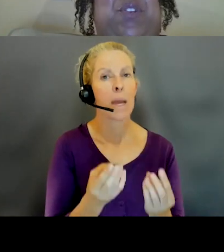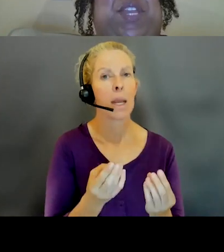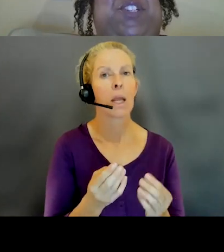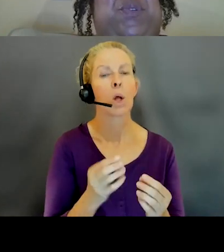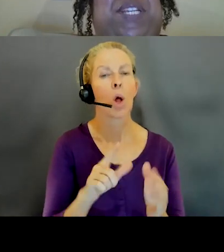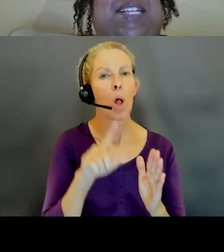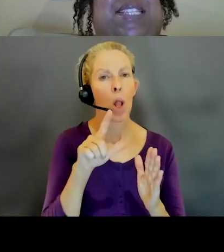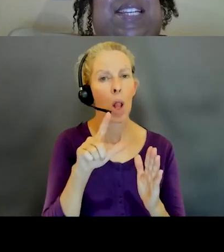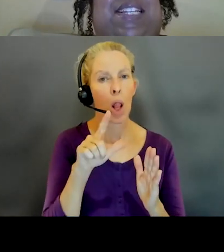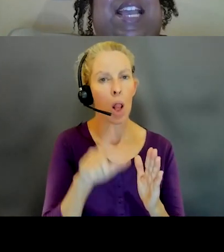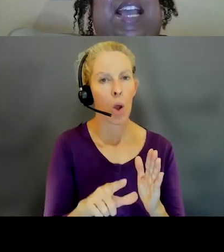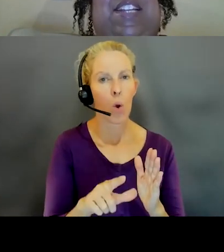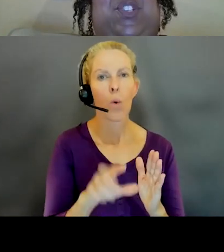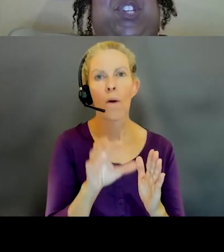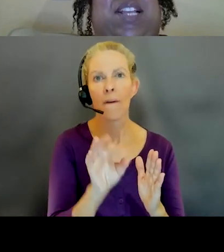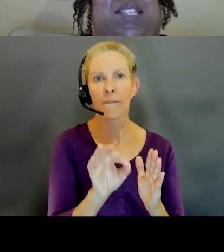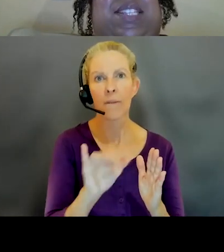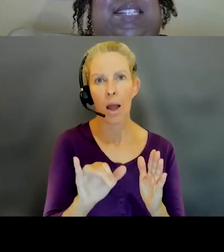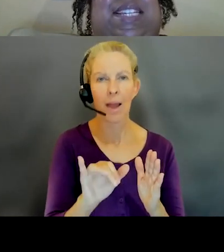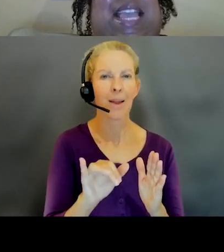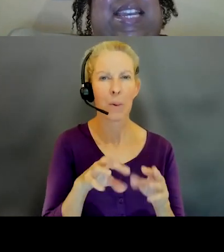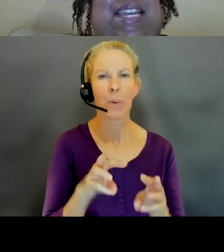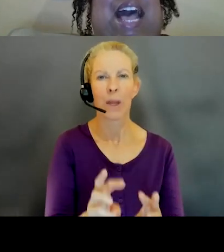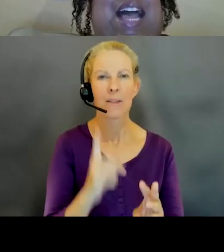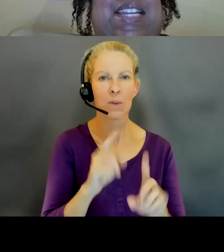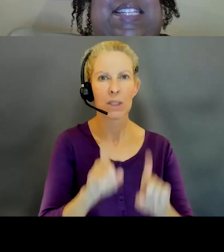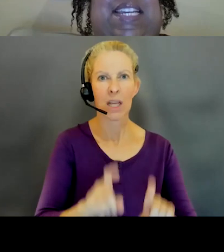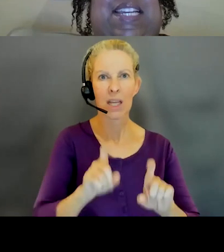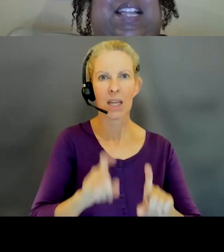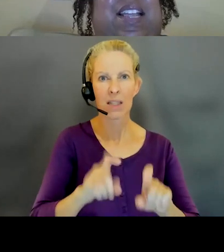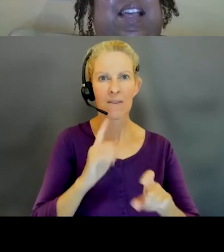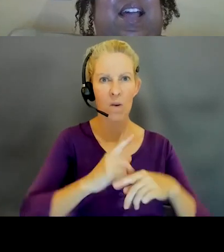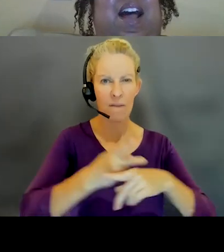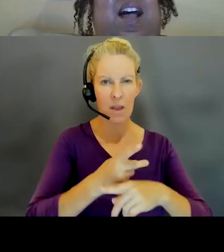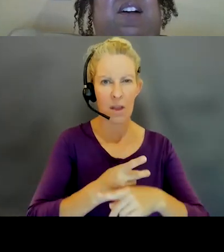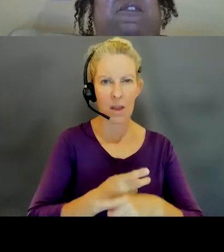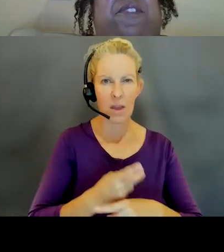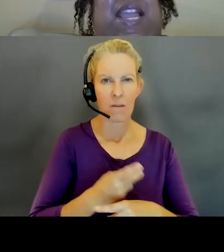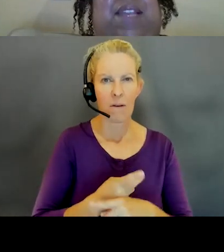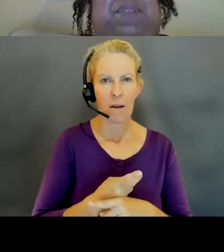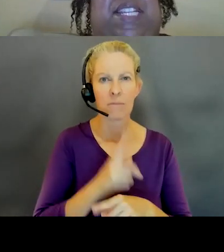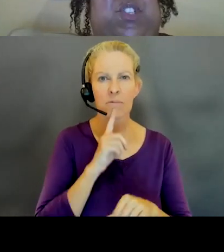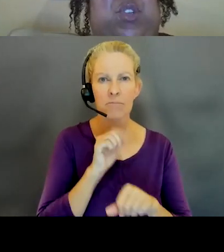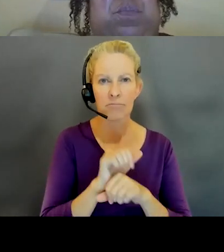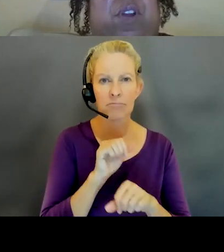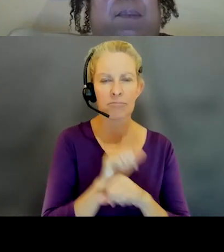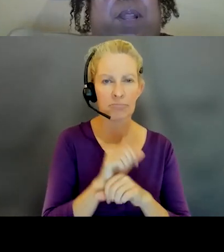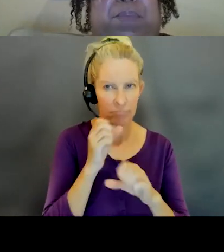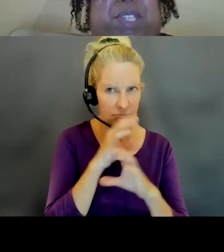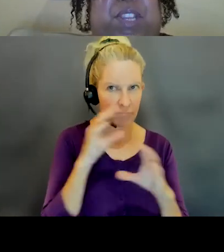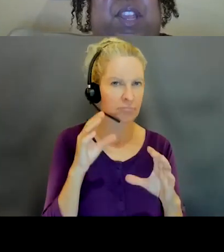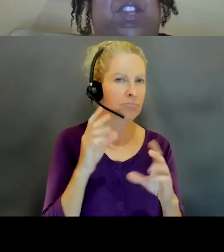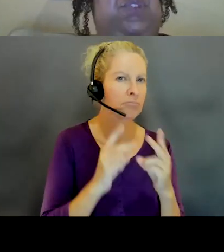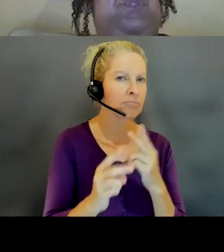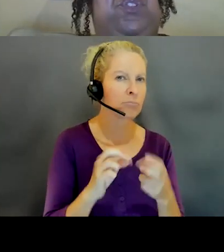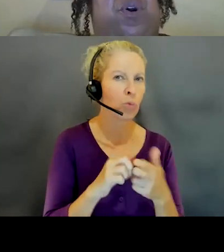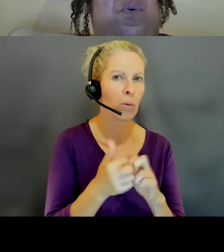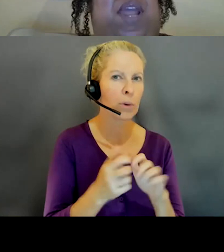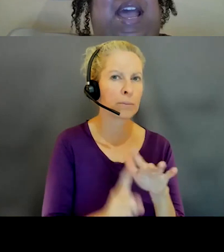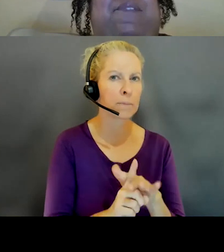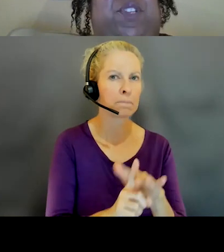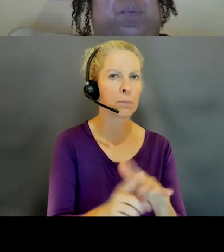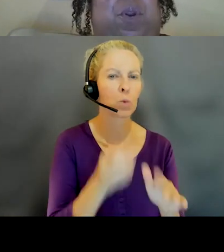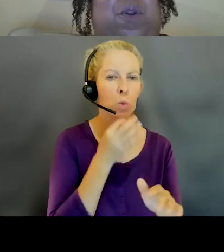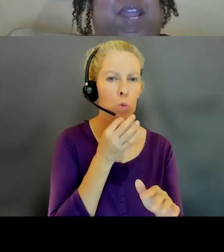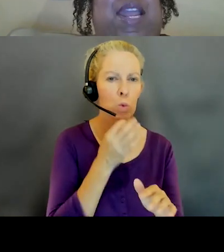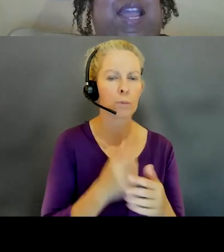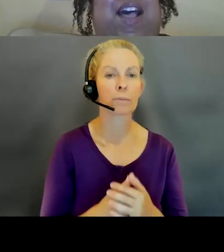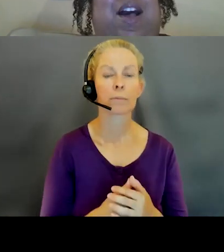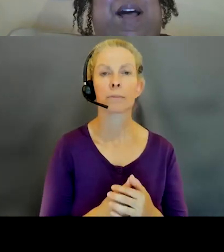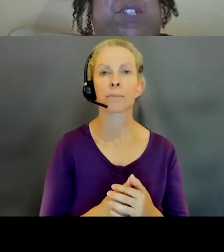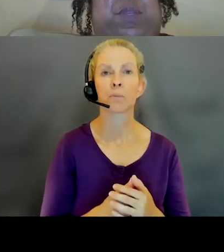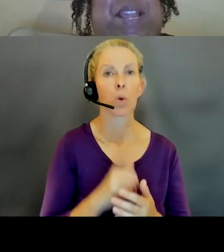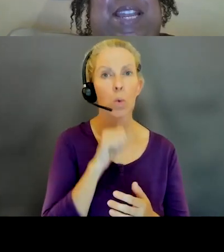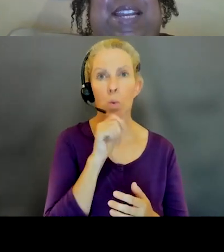you can test just to get an idea of any potential problems. You don't have to worry about spending